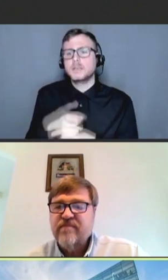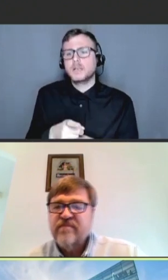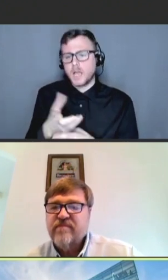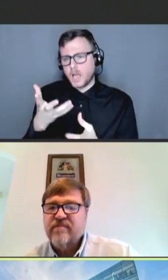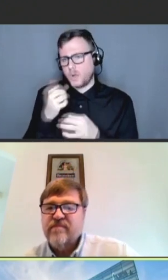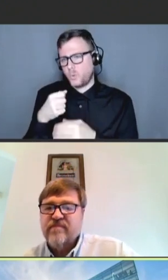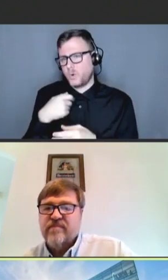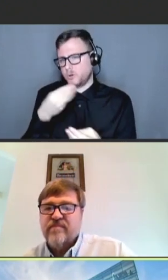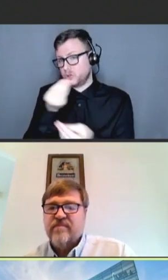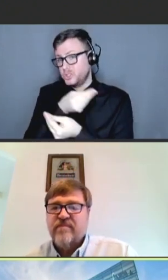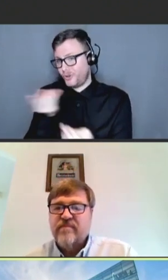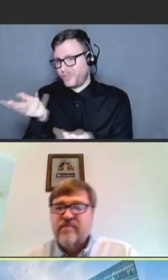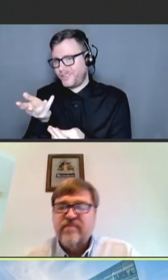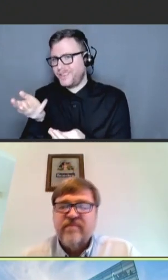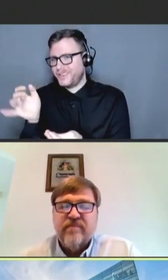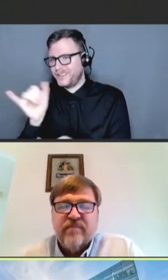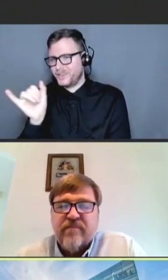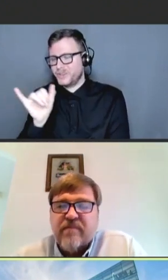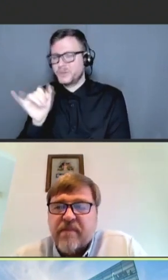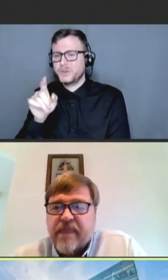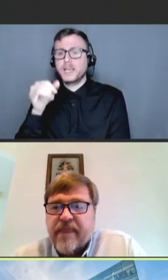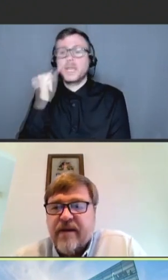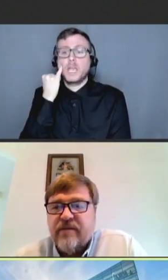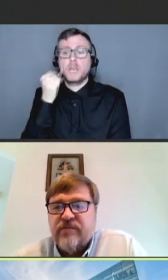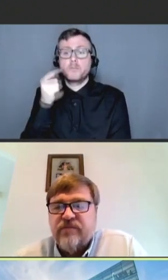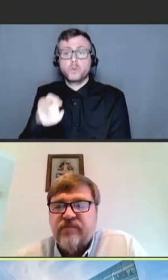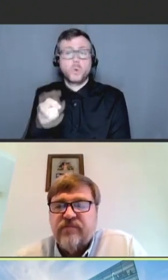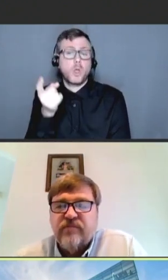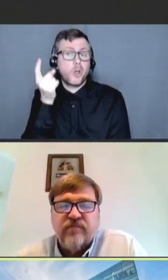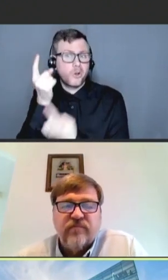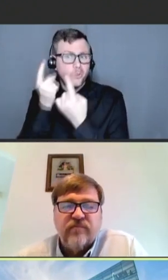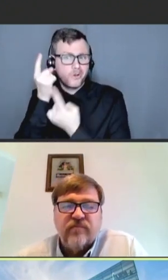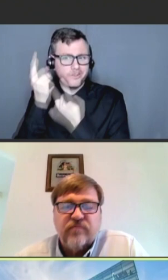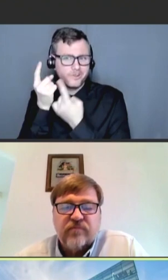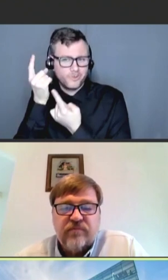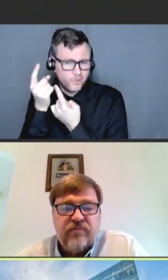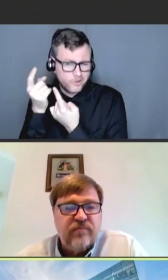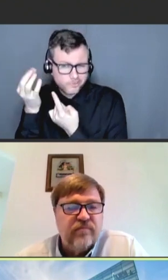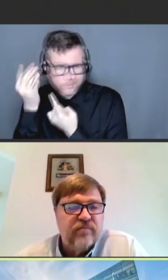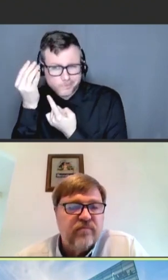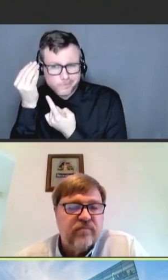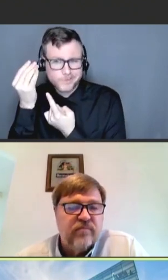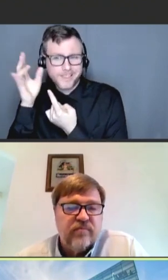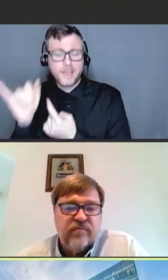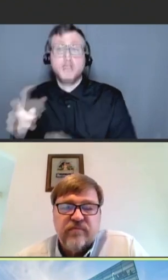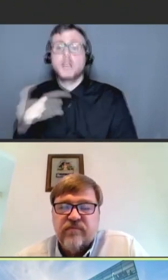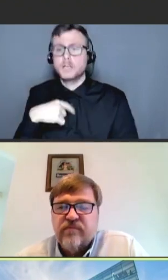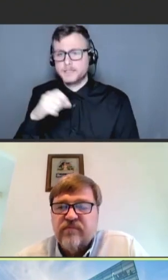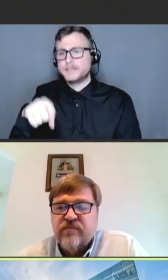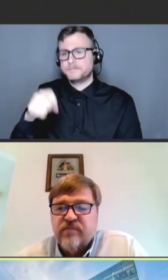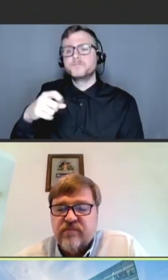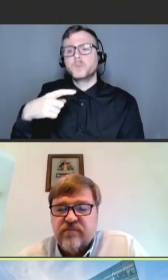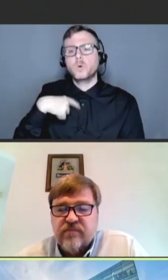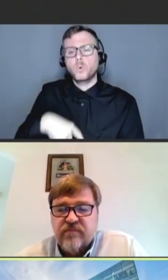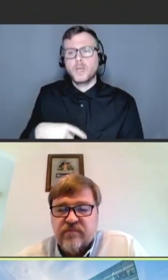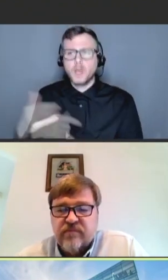people, in case anyone had actually wondered about that. And we took all of this in consideration